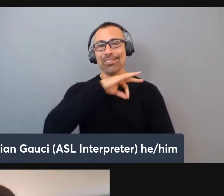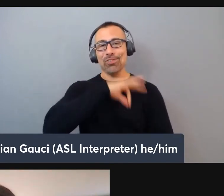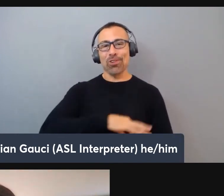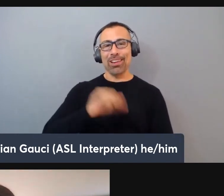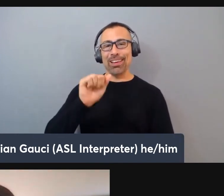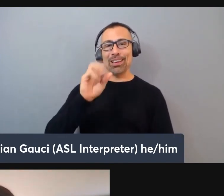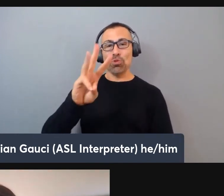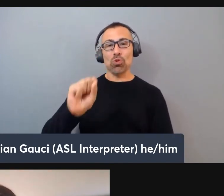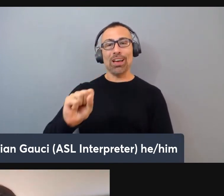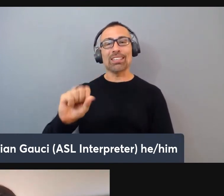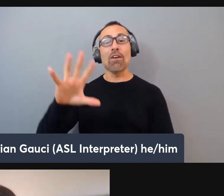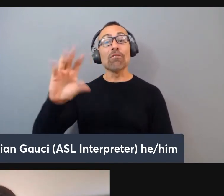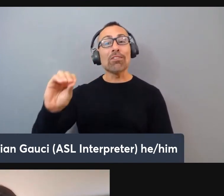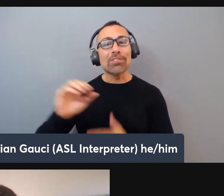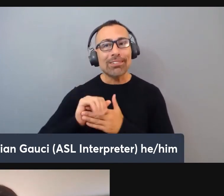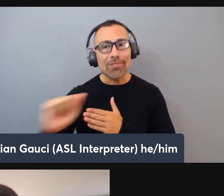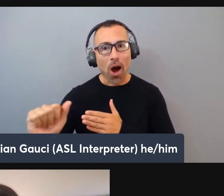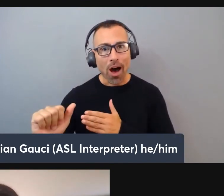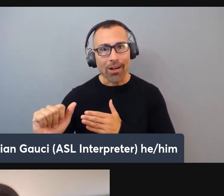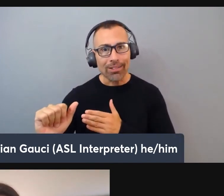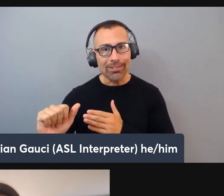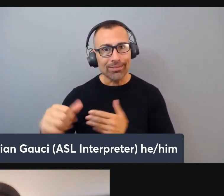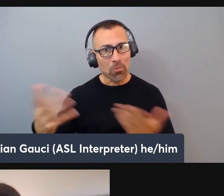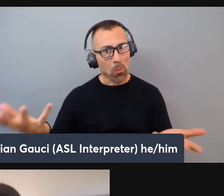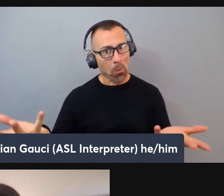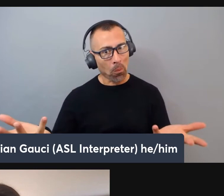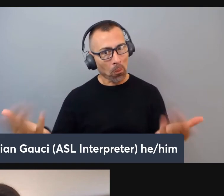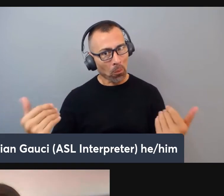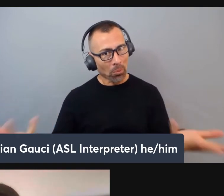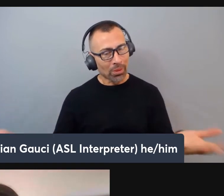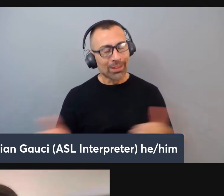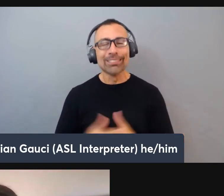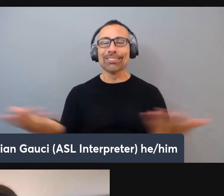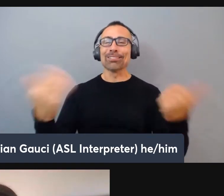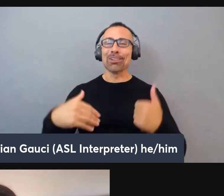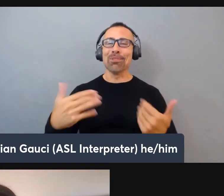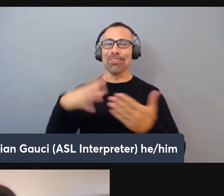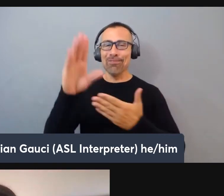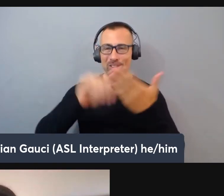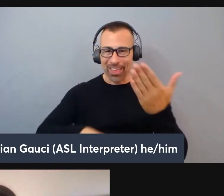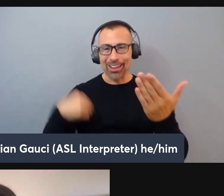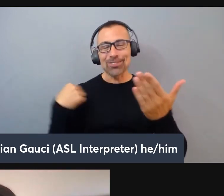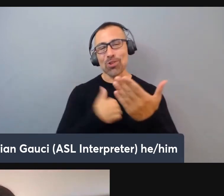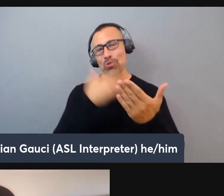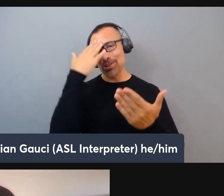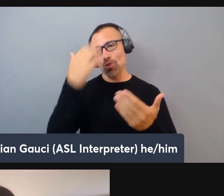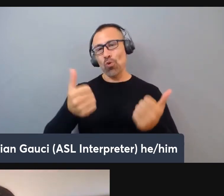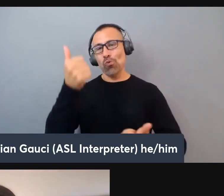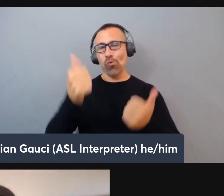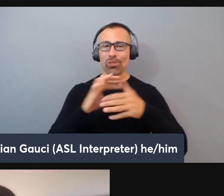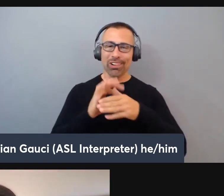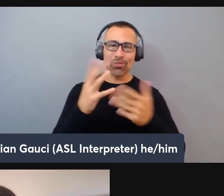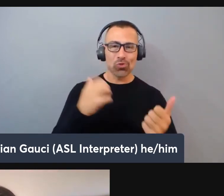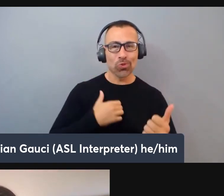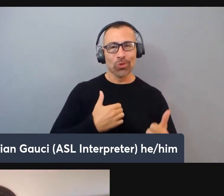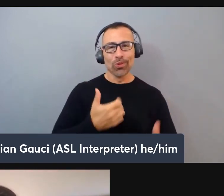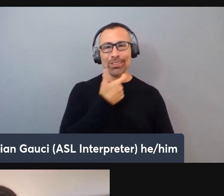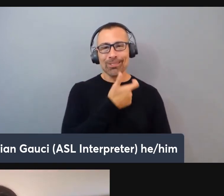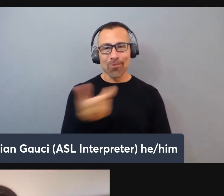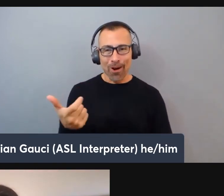so that we can keep serving you the content that you wanna see and hear. So as we wrap up, what are some of the things